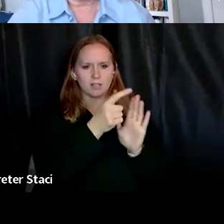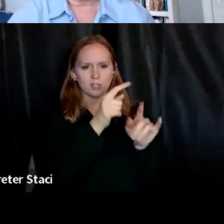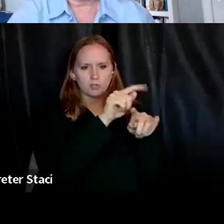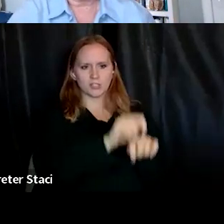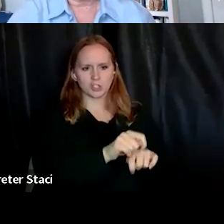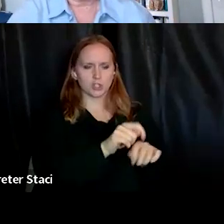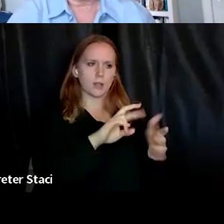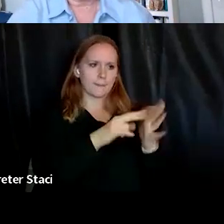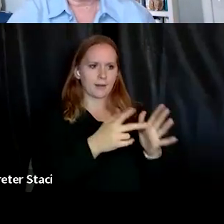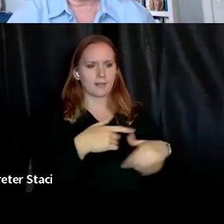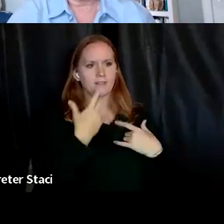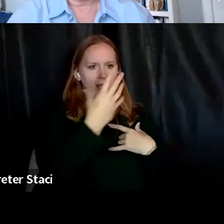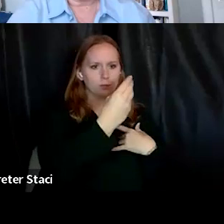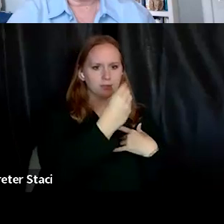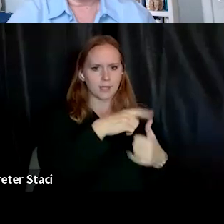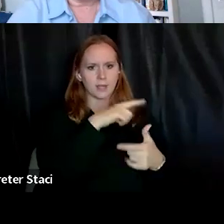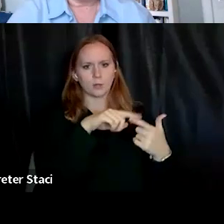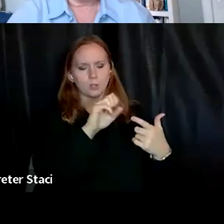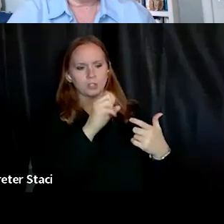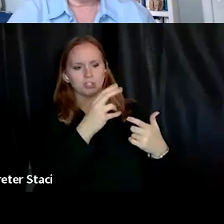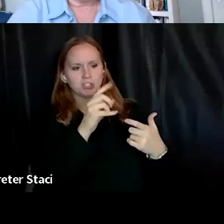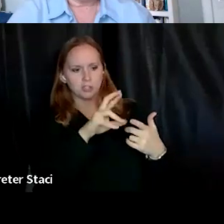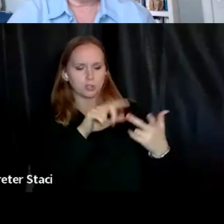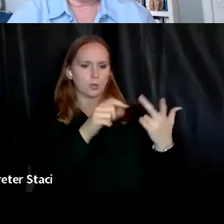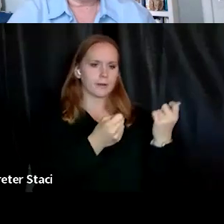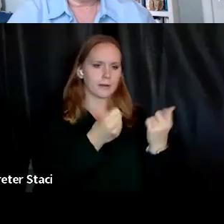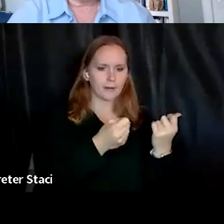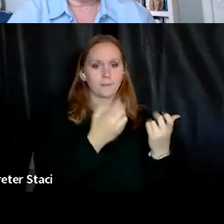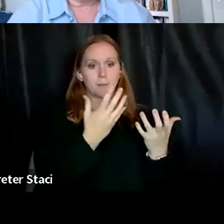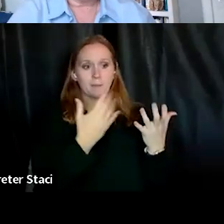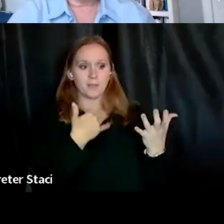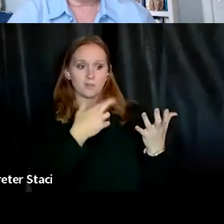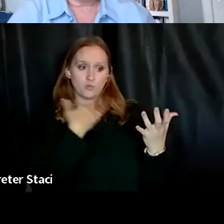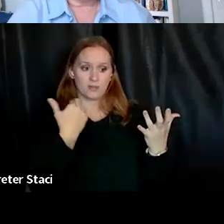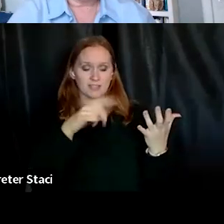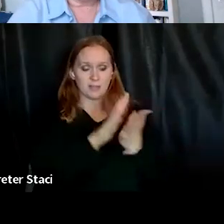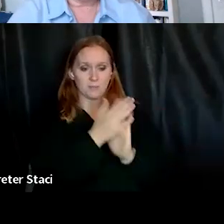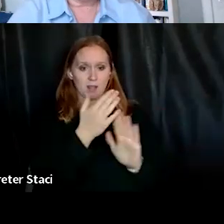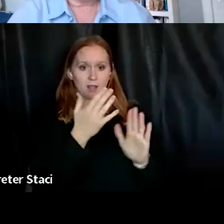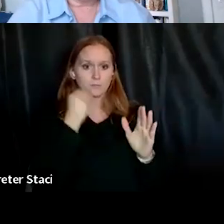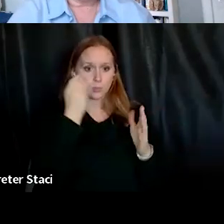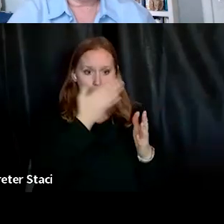or in a shelter or in a car. But it also includes anyone who might be at imminent risk of homelessness. So someone living doubled up, someone couch surfing,